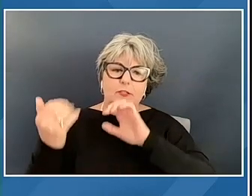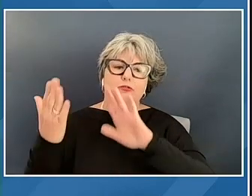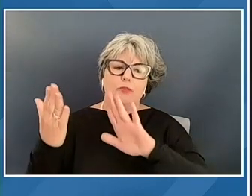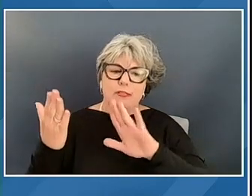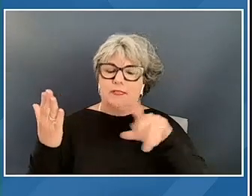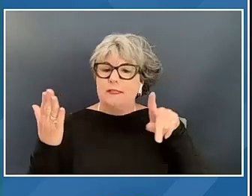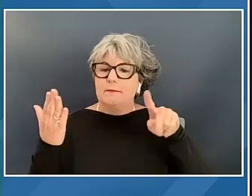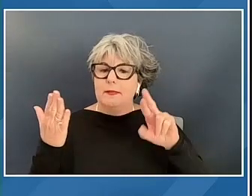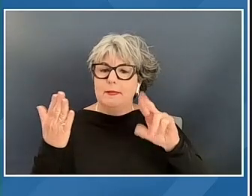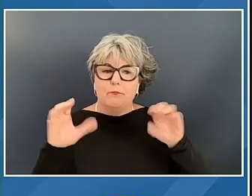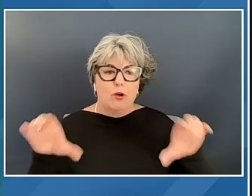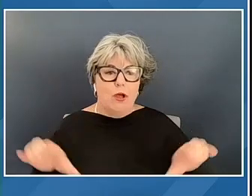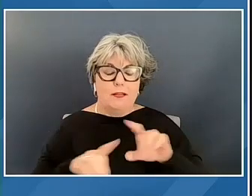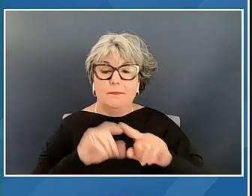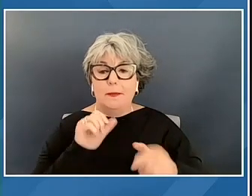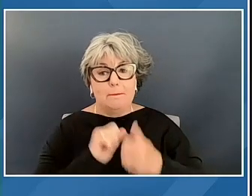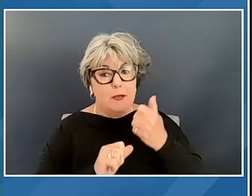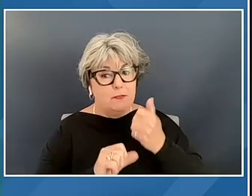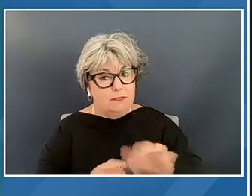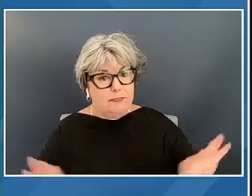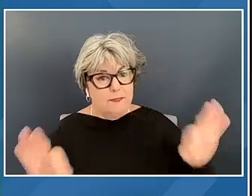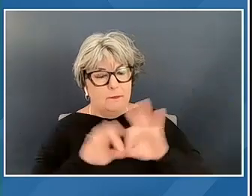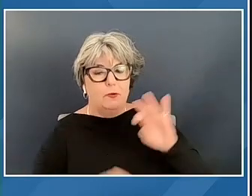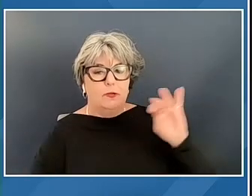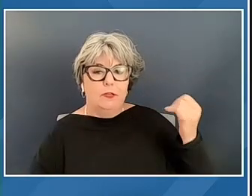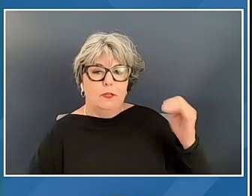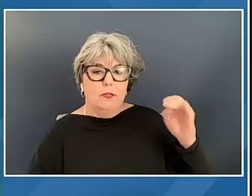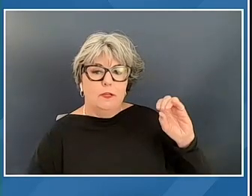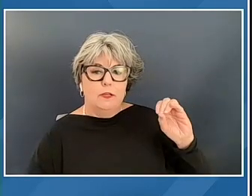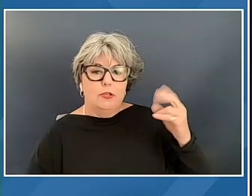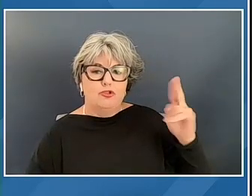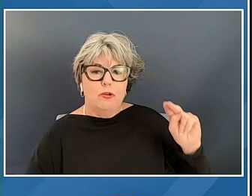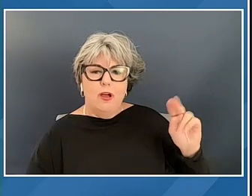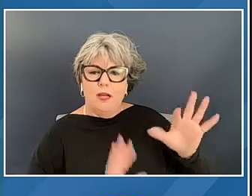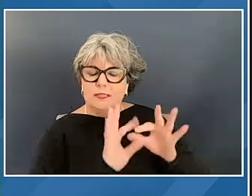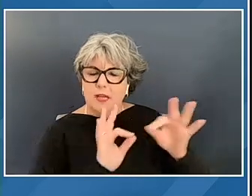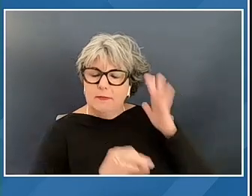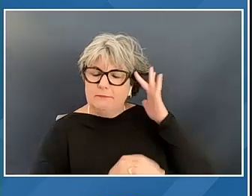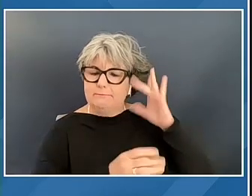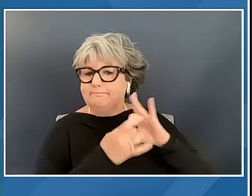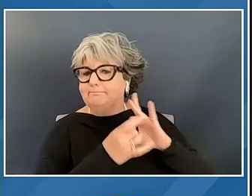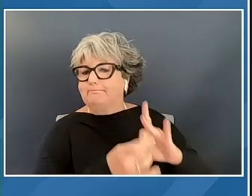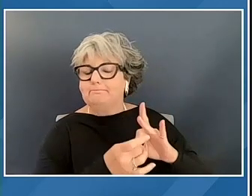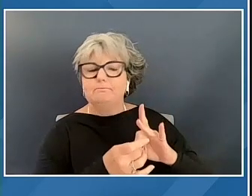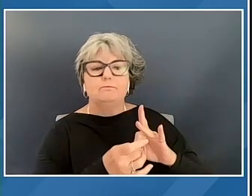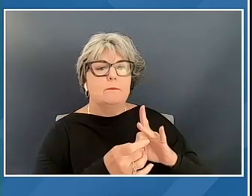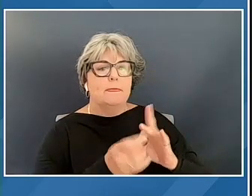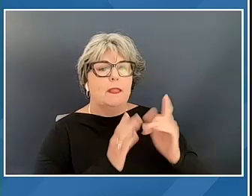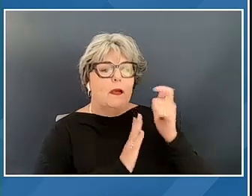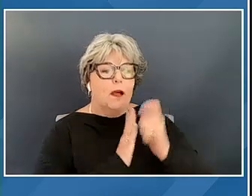But most particularly, John's comments really resonated with me regarding being able to automatically identify and opt